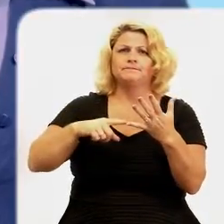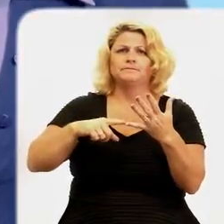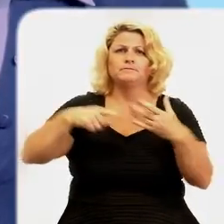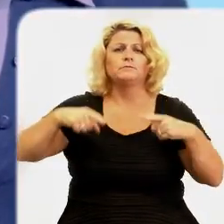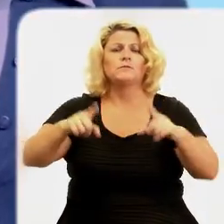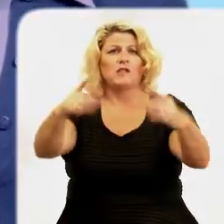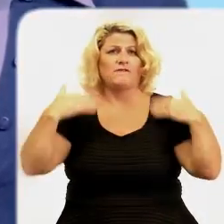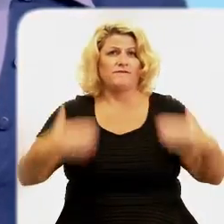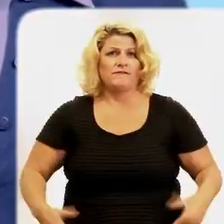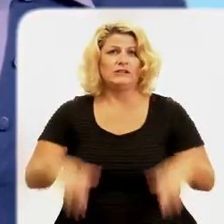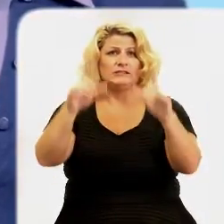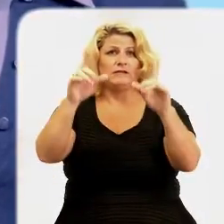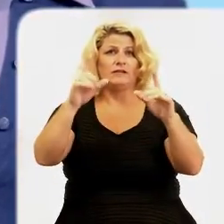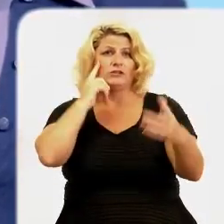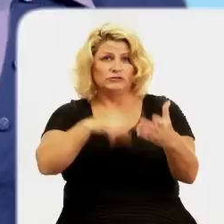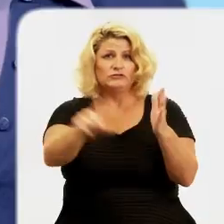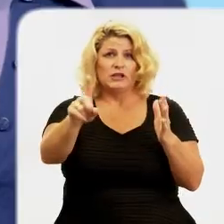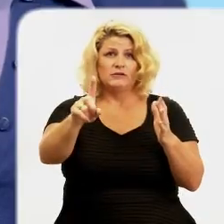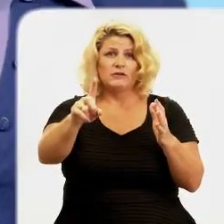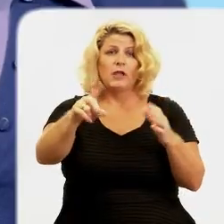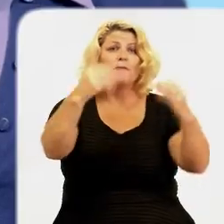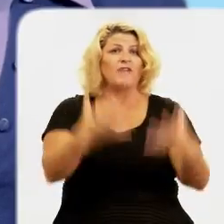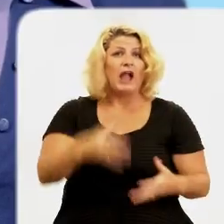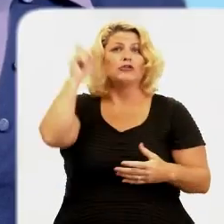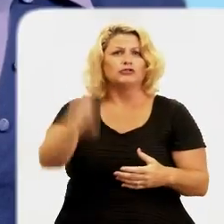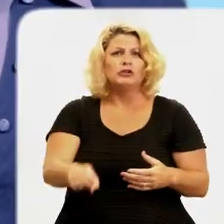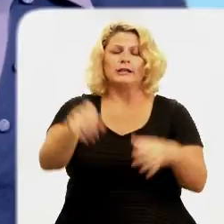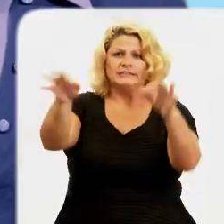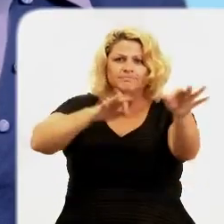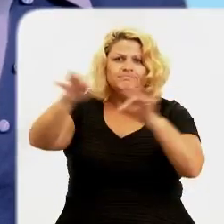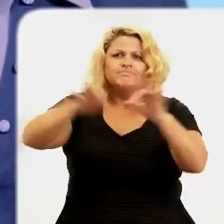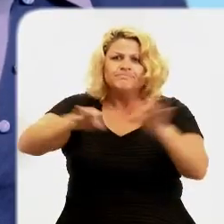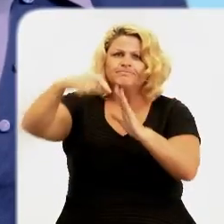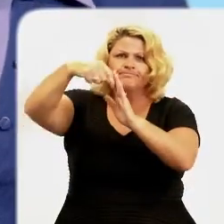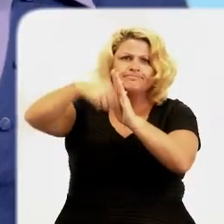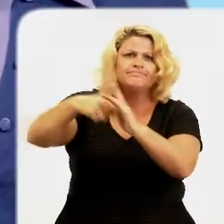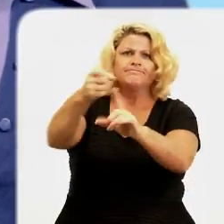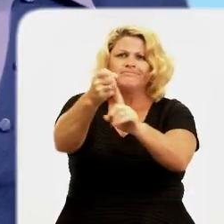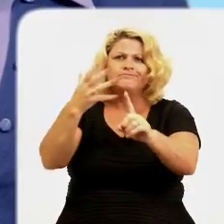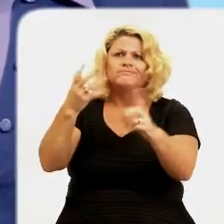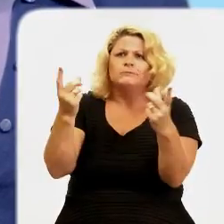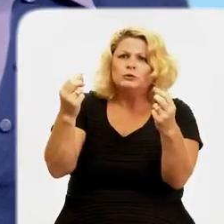During the physical exam providers should use descriptive language to let the patient know what they're doing and that they're about to do.